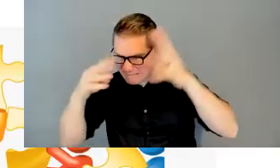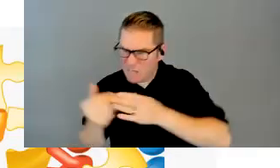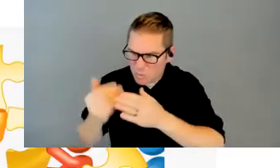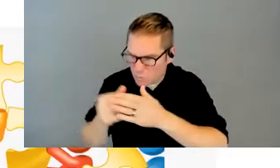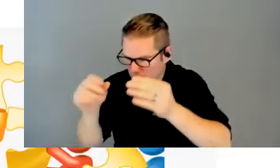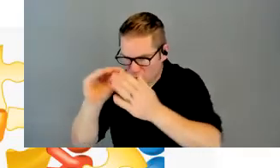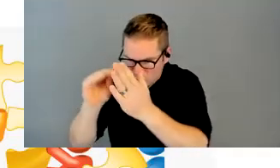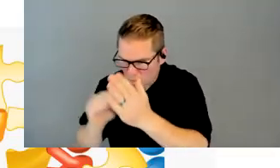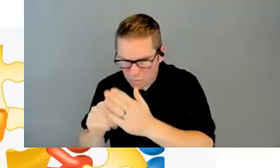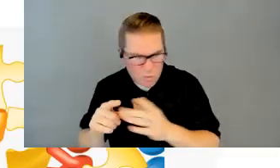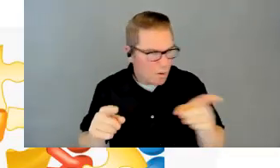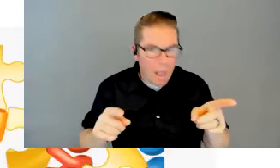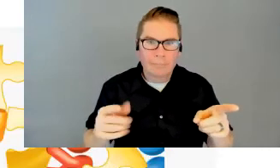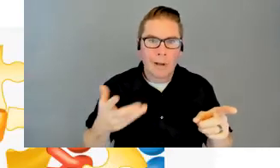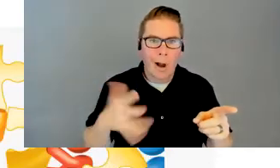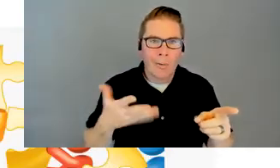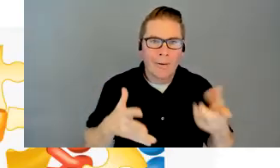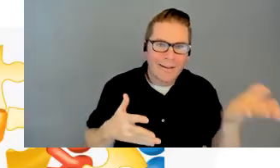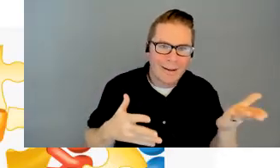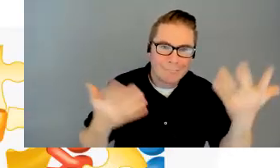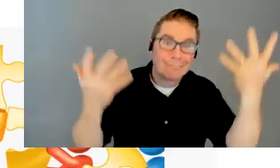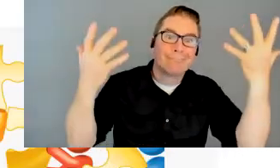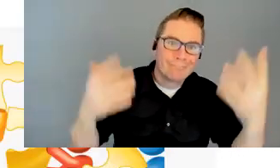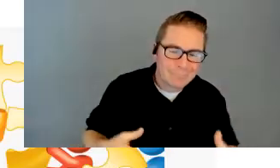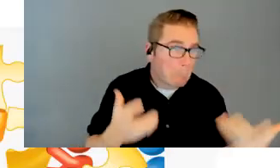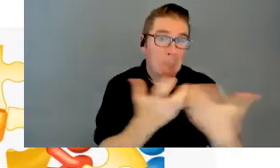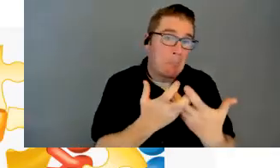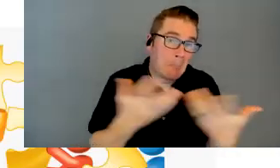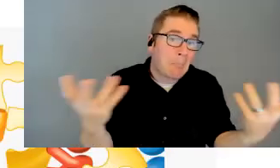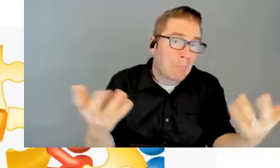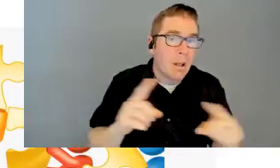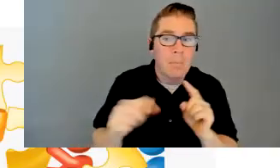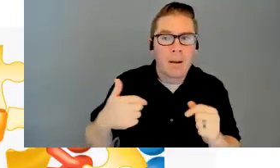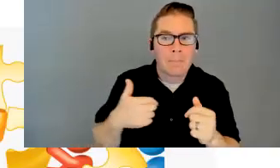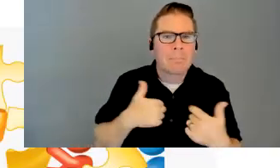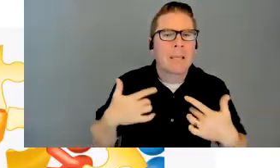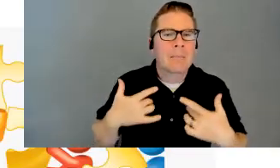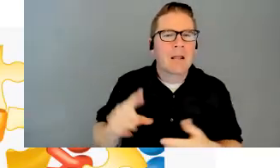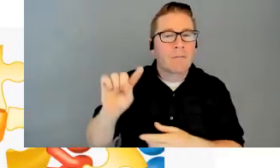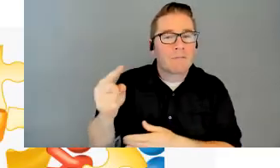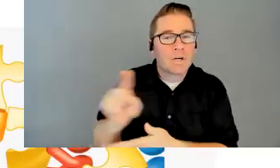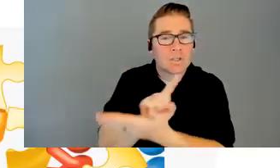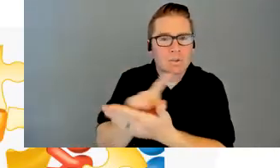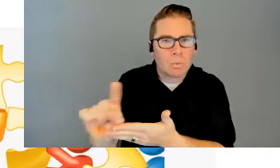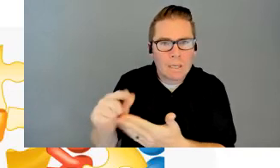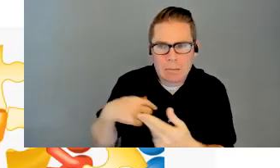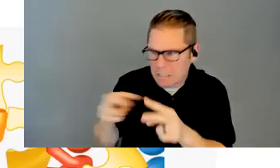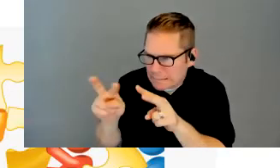I really monitor my online students the first week of class and they and I tell them in the syllabus, the first week of class, you're going to get sick of me.